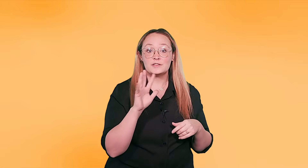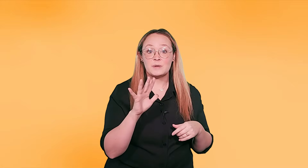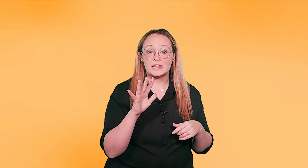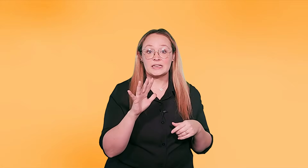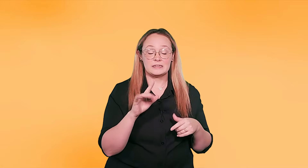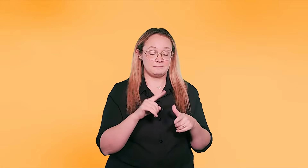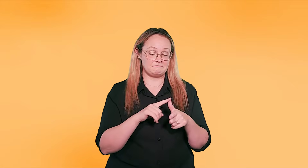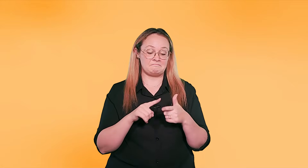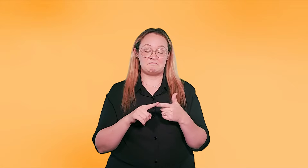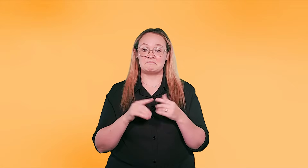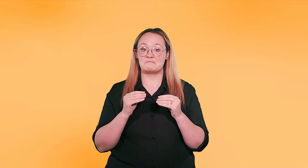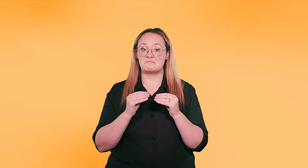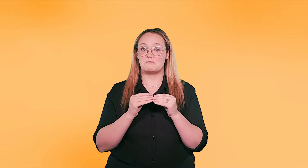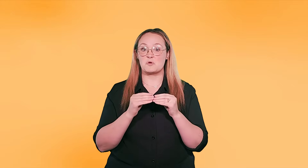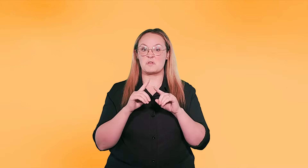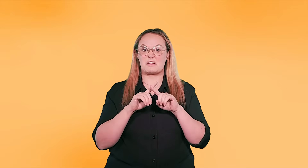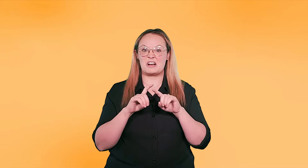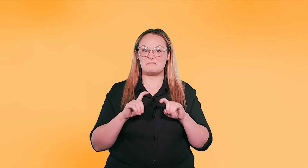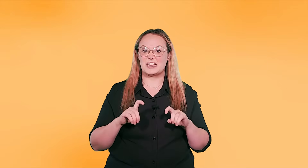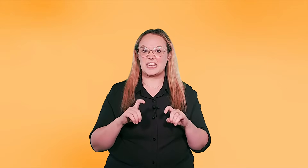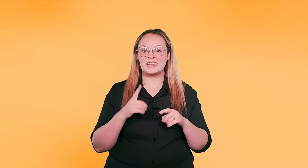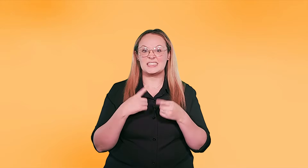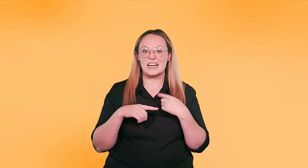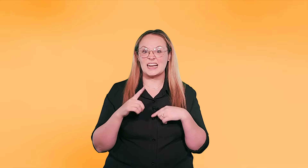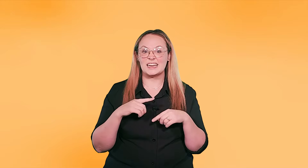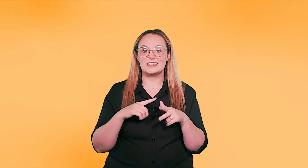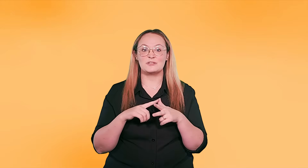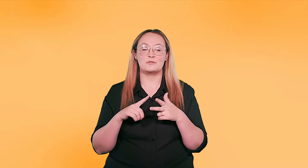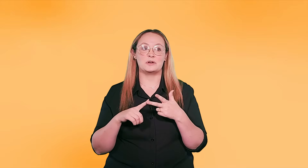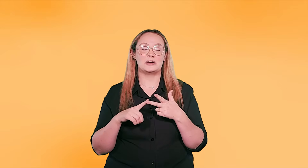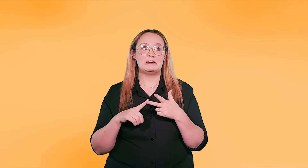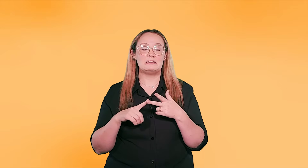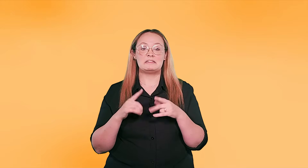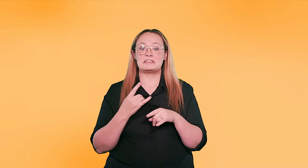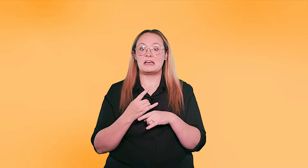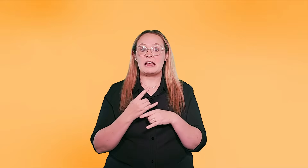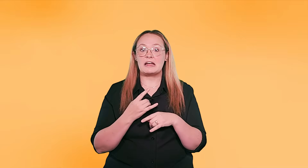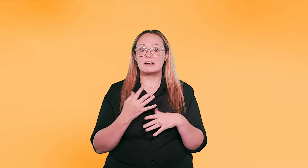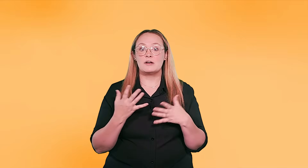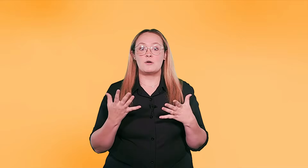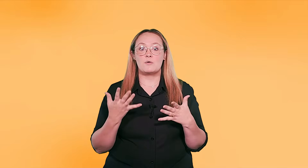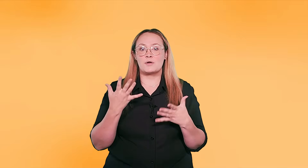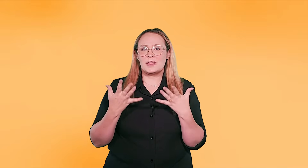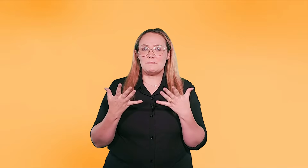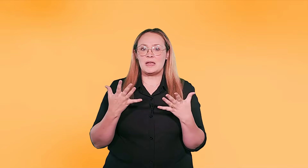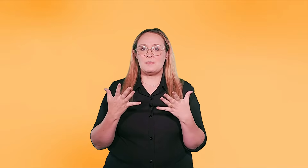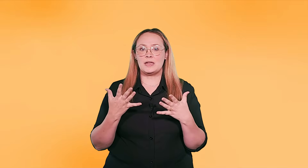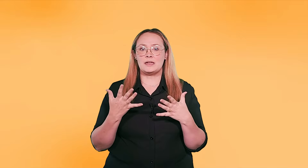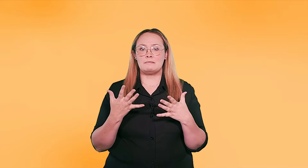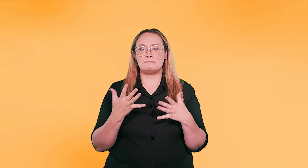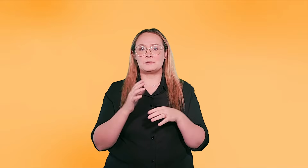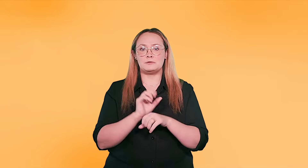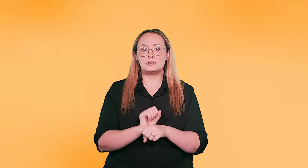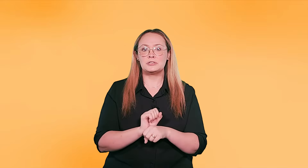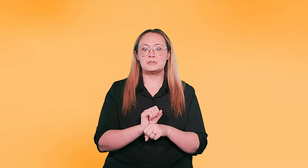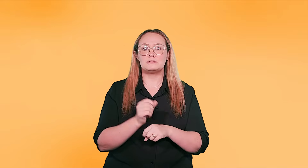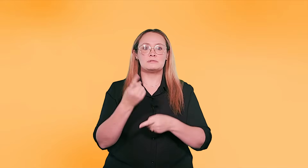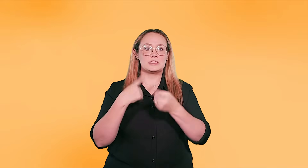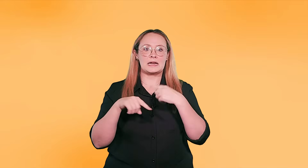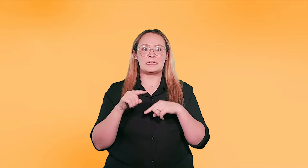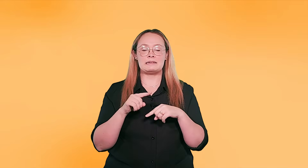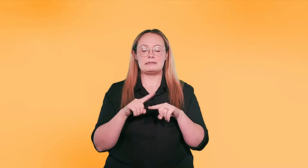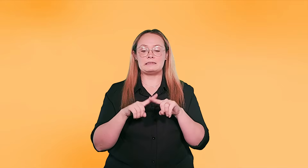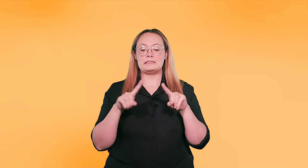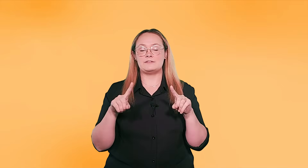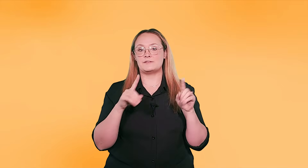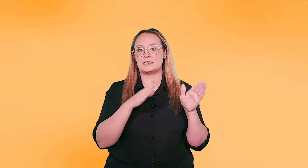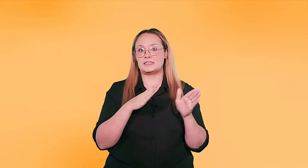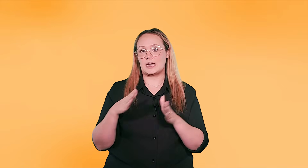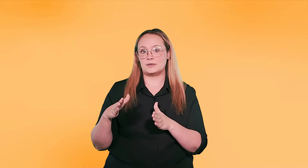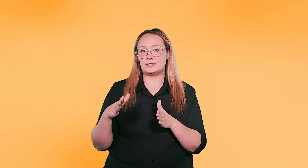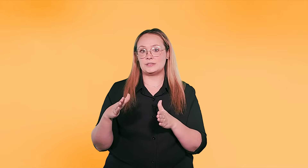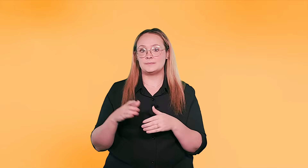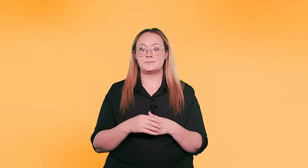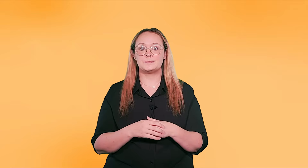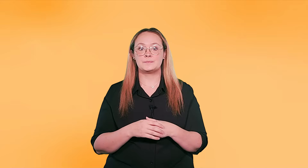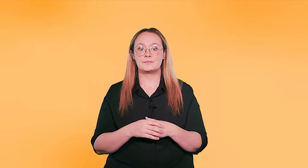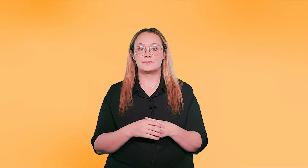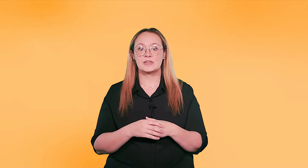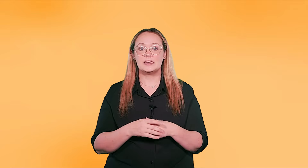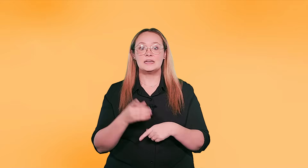spelling, more complicated signs, or slang, or they may be used to signing in a different style.